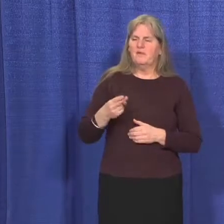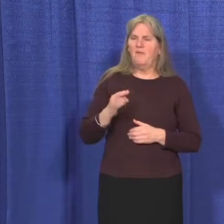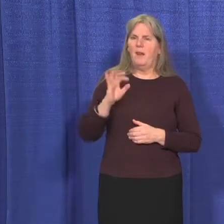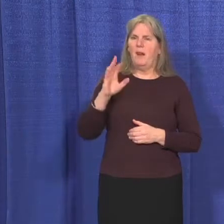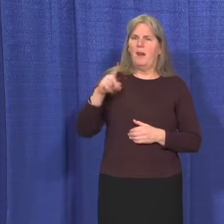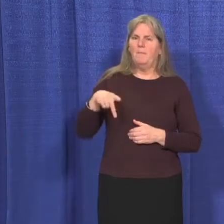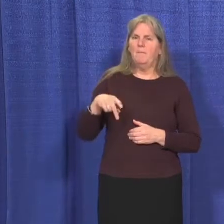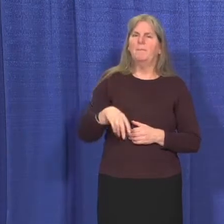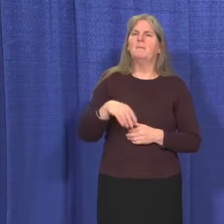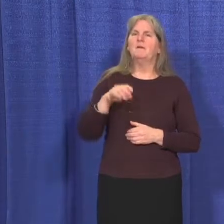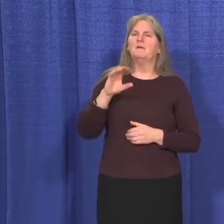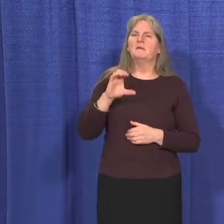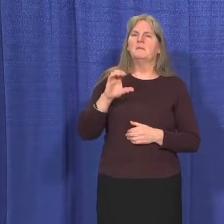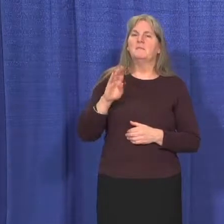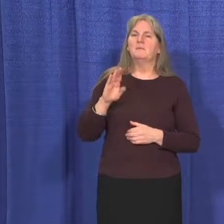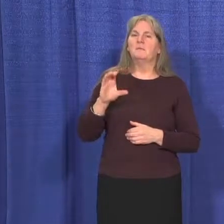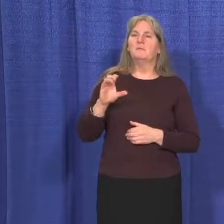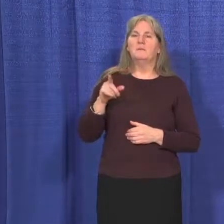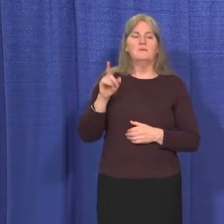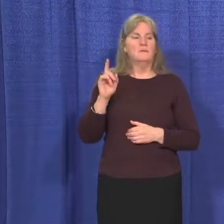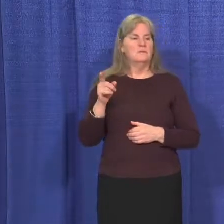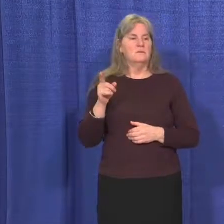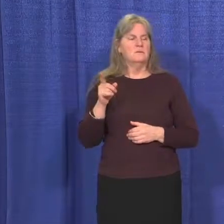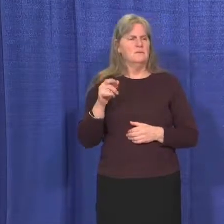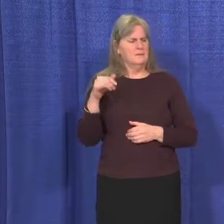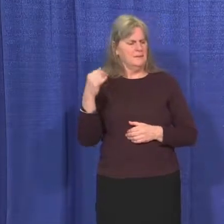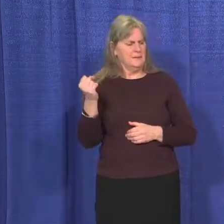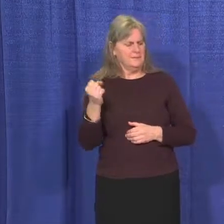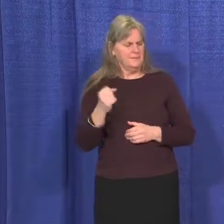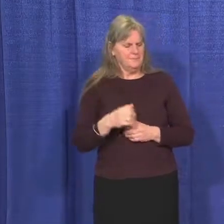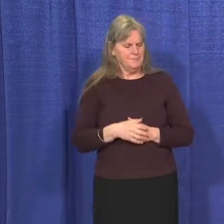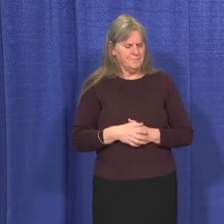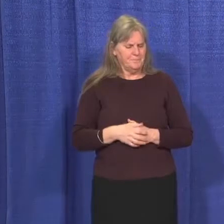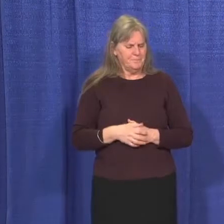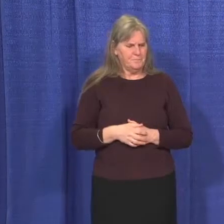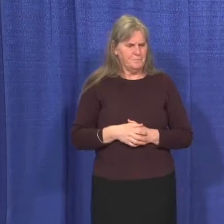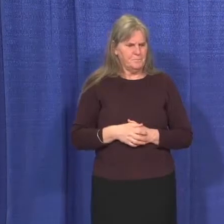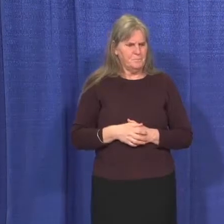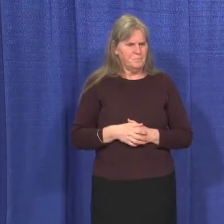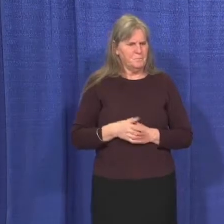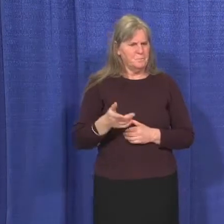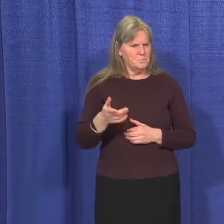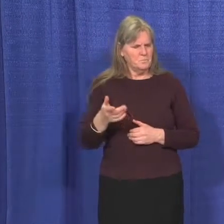Philippe, CBC? Reporter: Yes thank you.